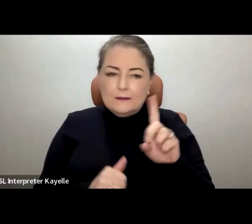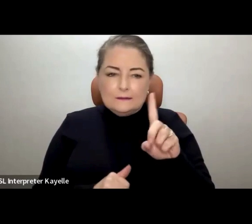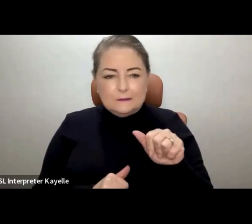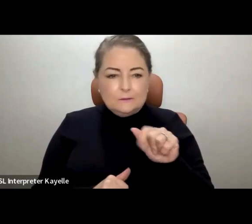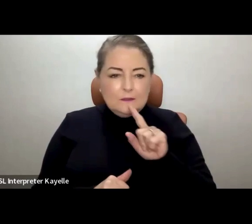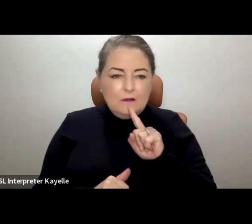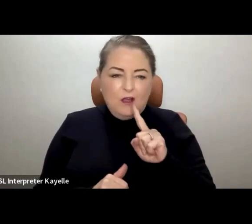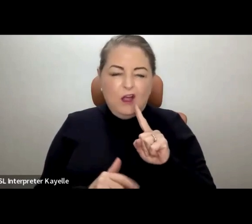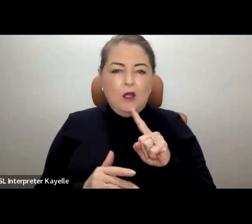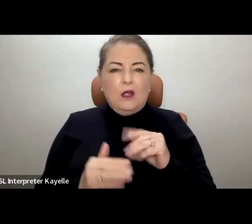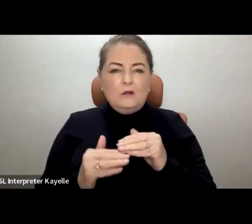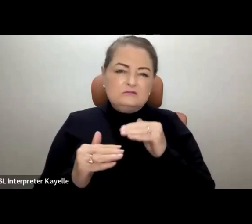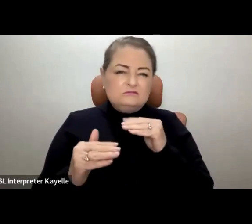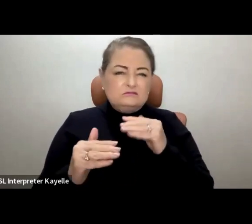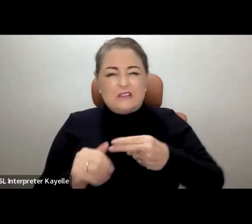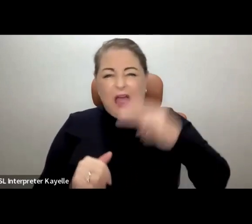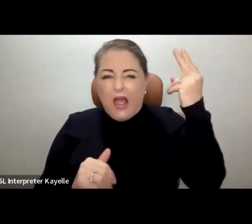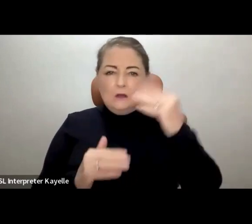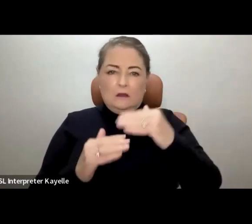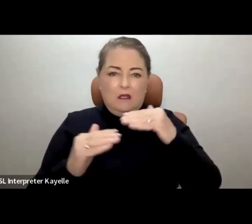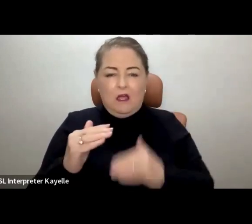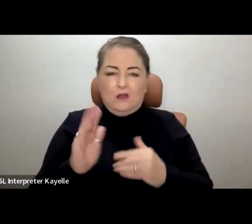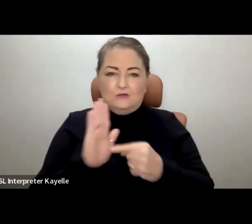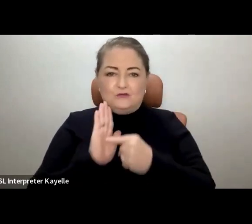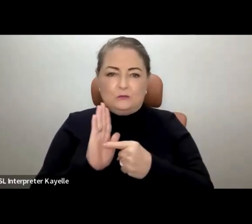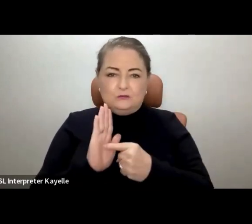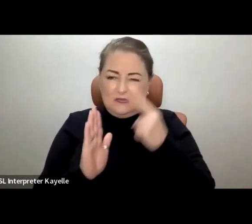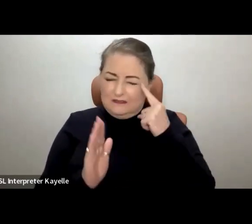underrepresented. And this is true. I think we're up to 5% now